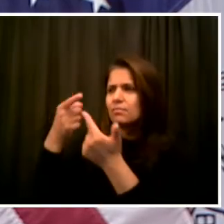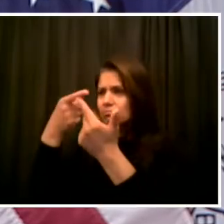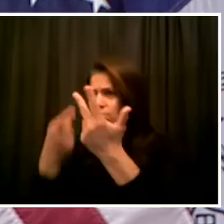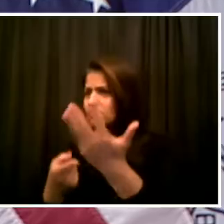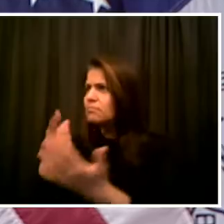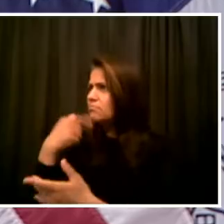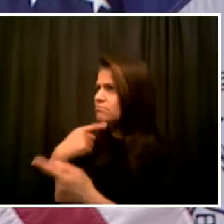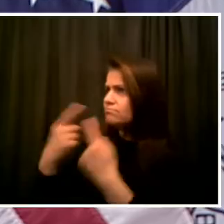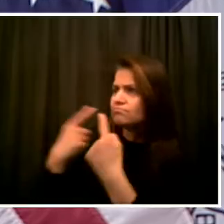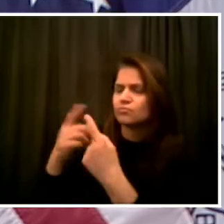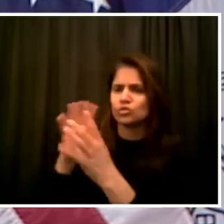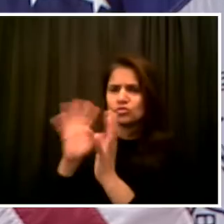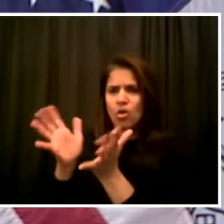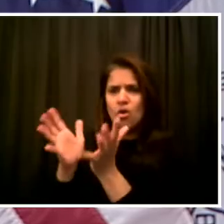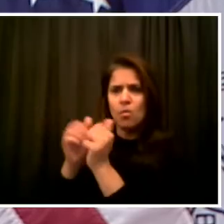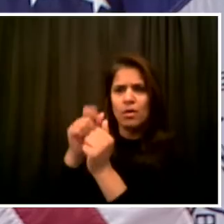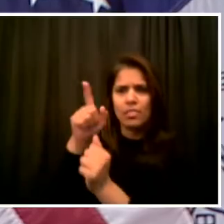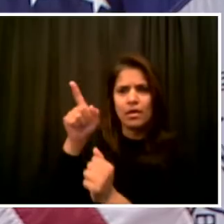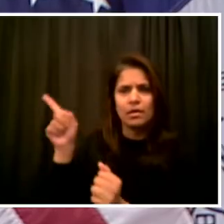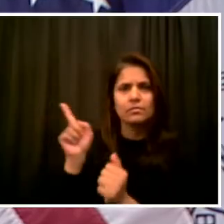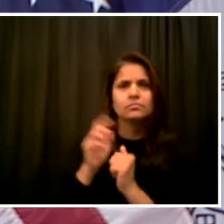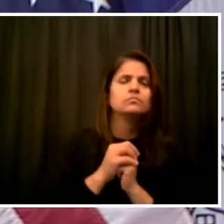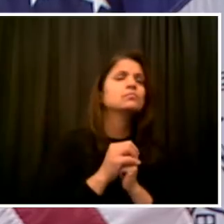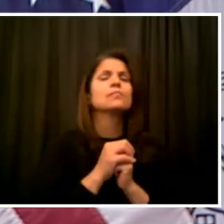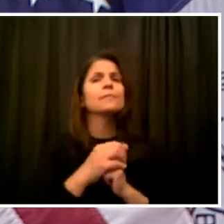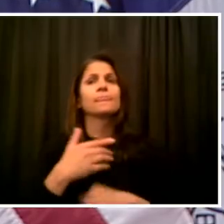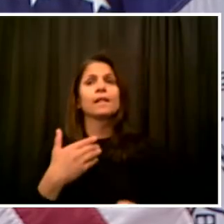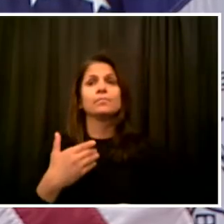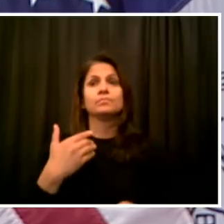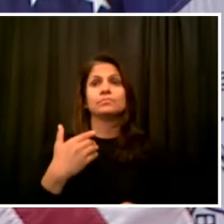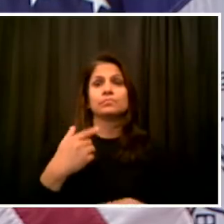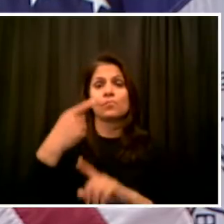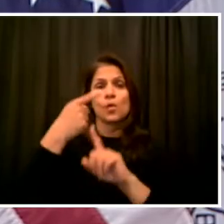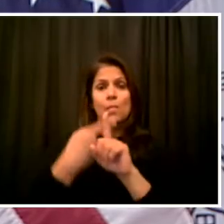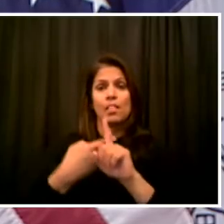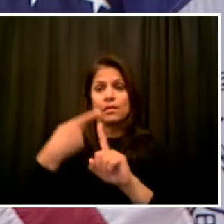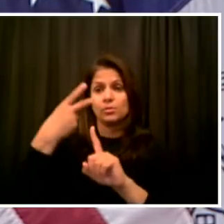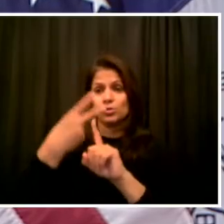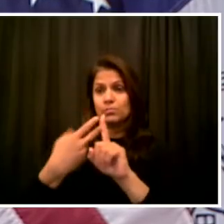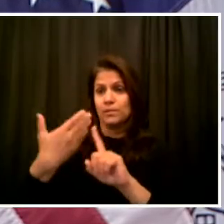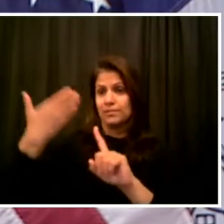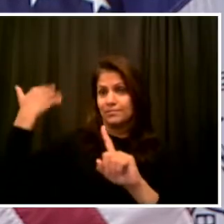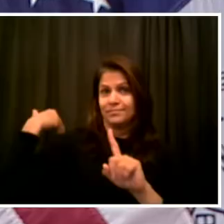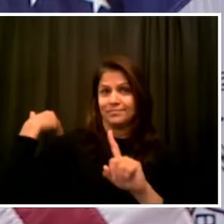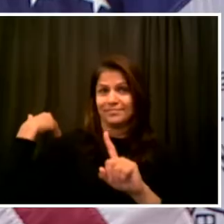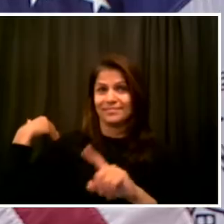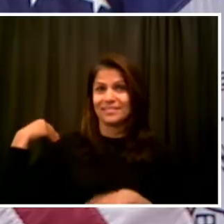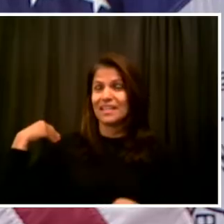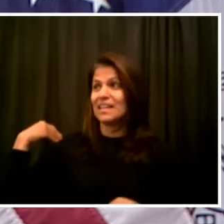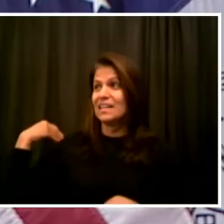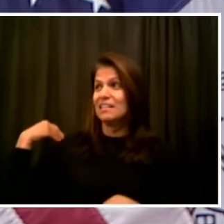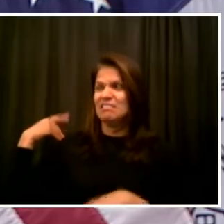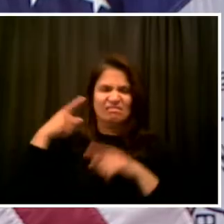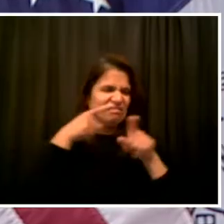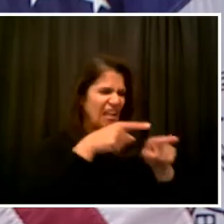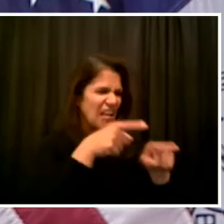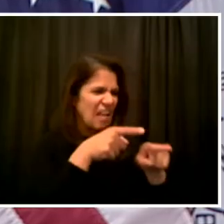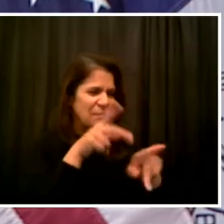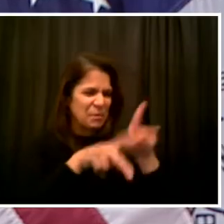ANYONE FOR MAKING SURE THAT THE MATERIALS WERE IN IN AN INCREDIBLY DIFFICULT ENVIRONMENT. I'M HAPPY TO SAY ITS I OOLKING